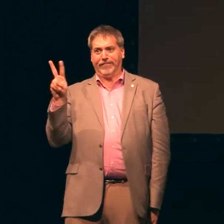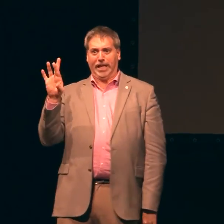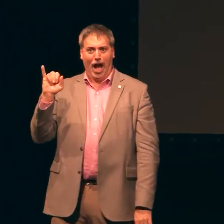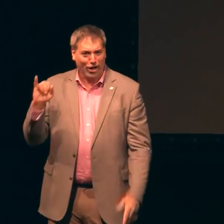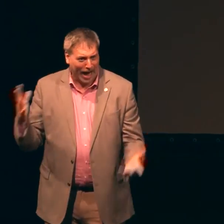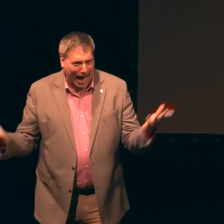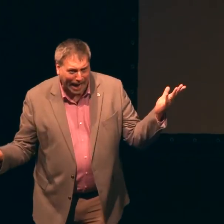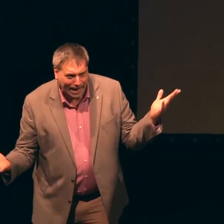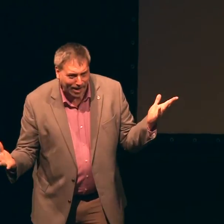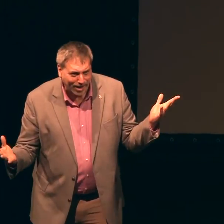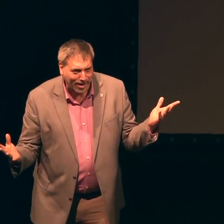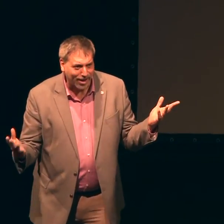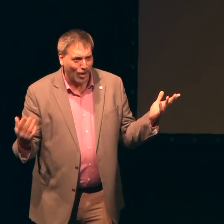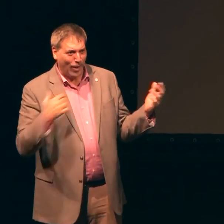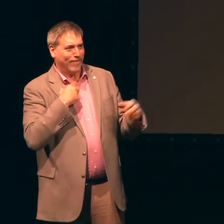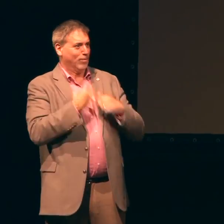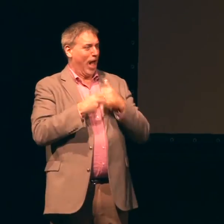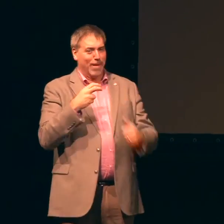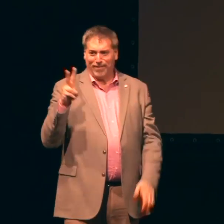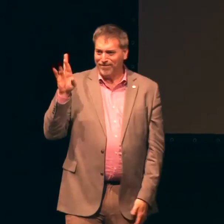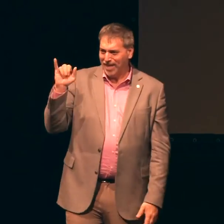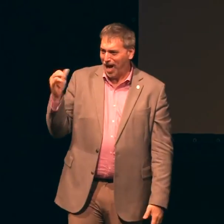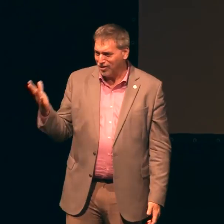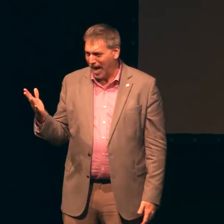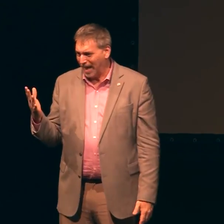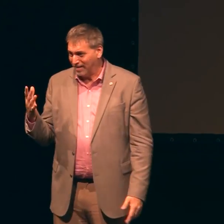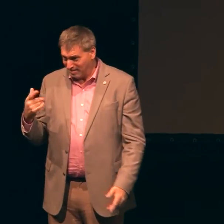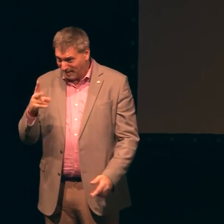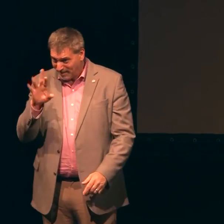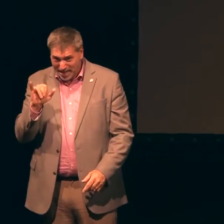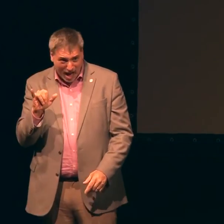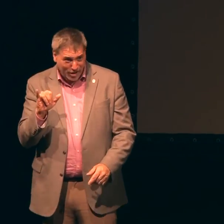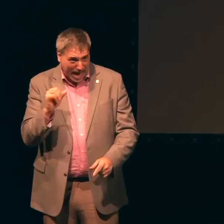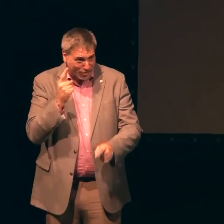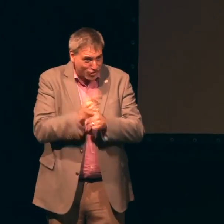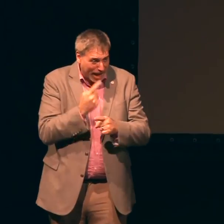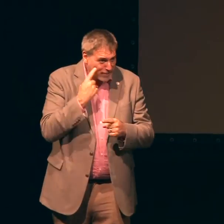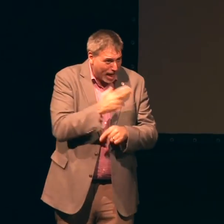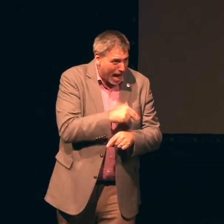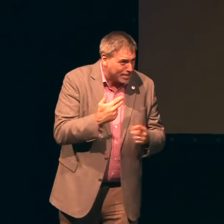Hospitals are not providing interpreters, trying to provide VRI and you know what the problem is